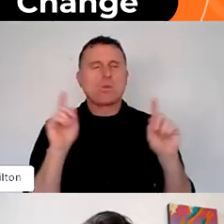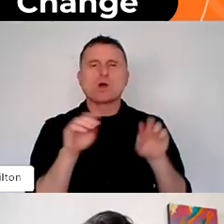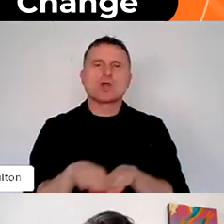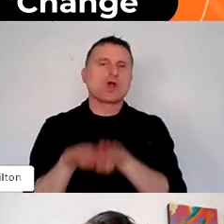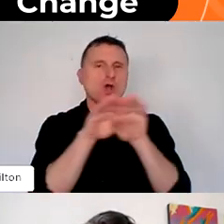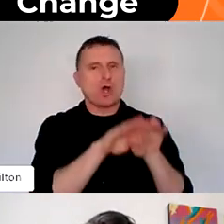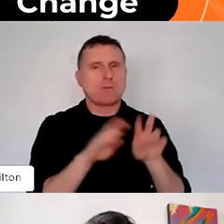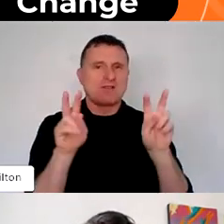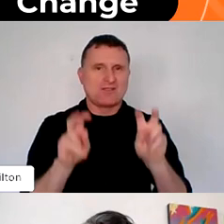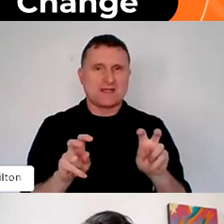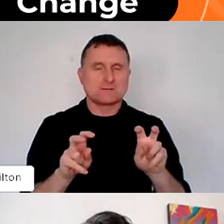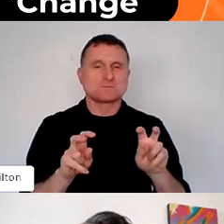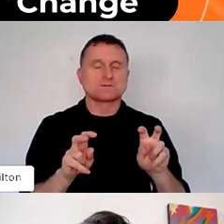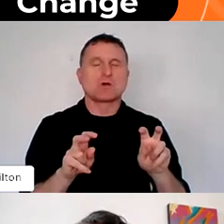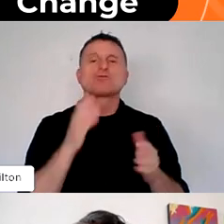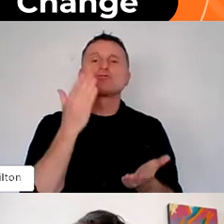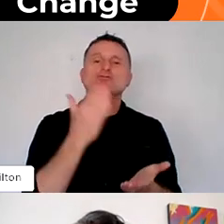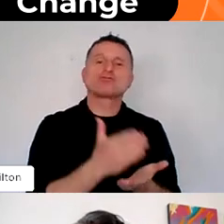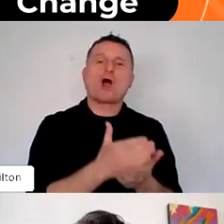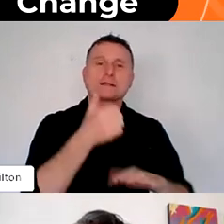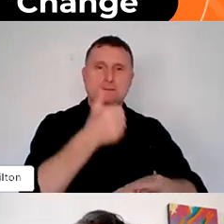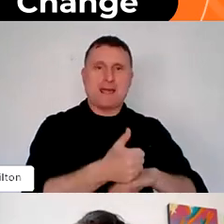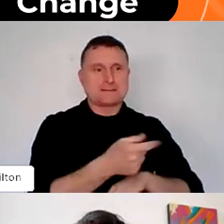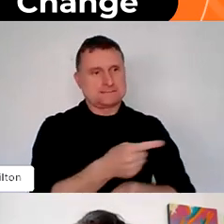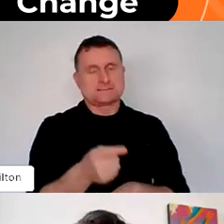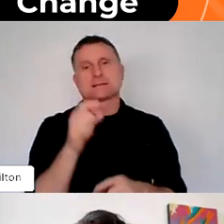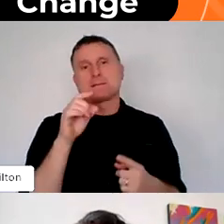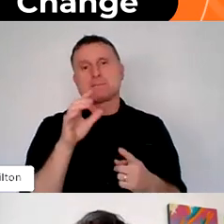rights-based. So important that the attitudes are about inclusion,